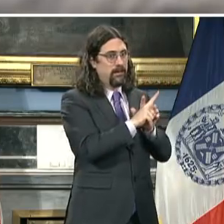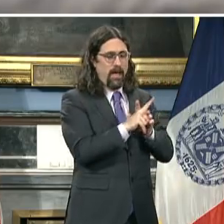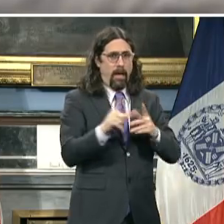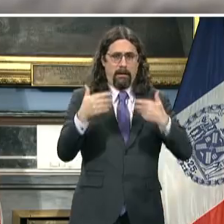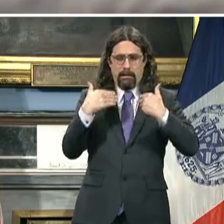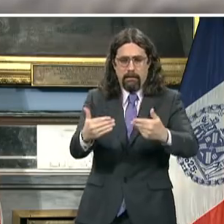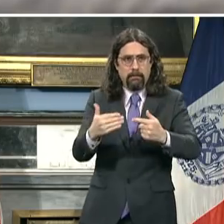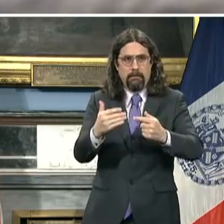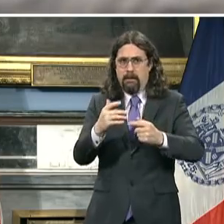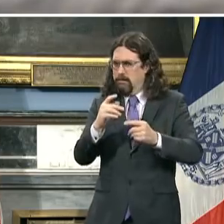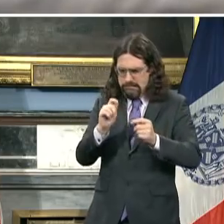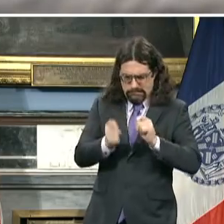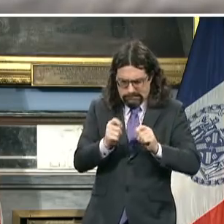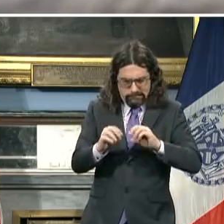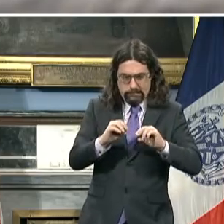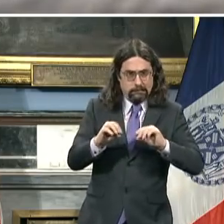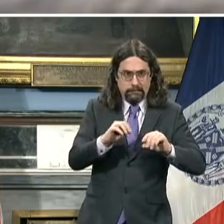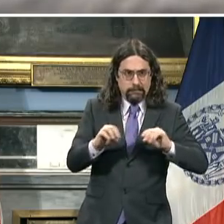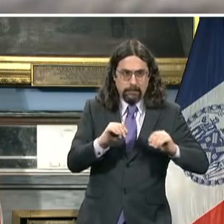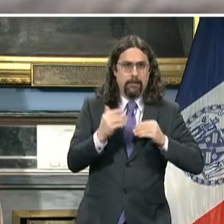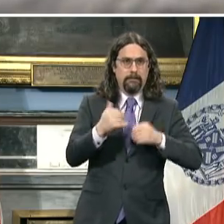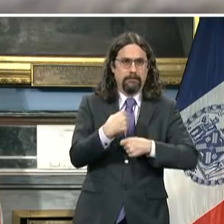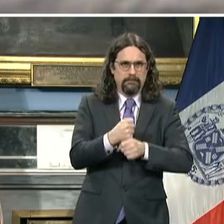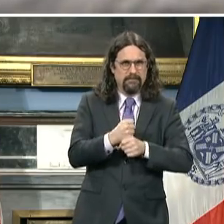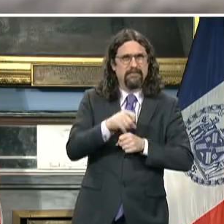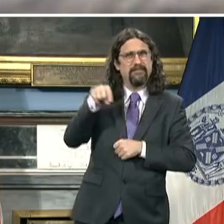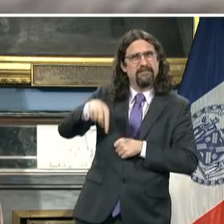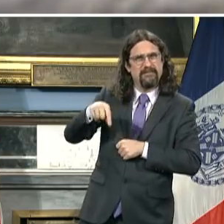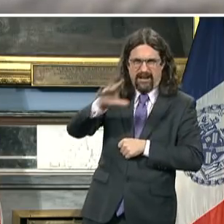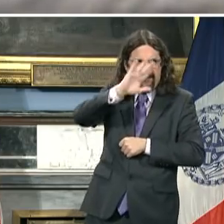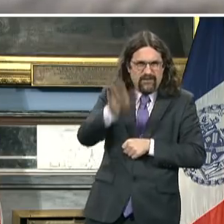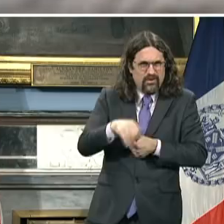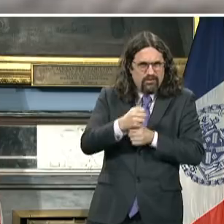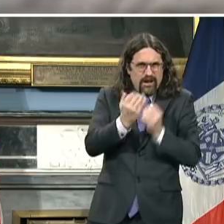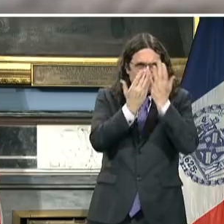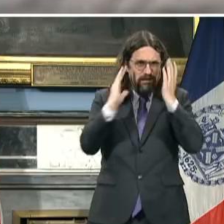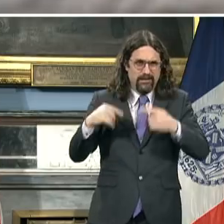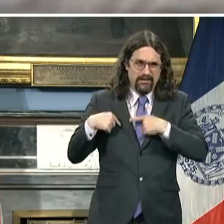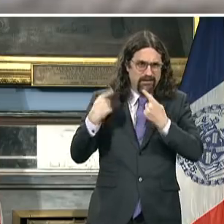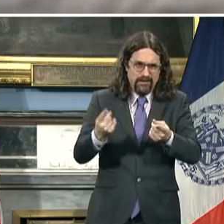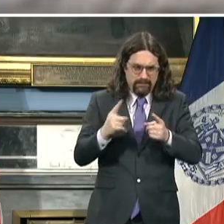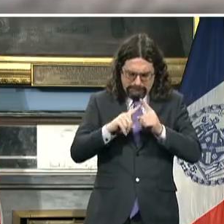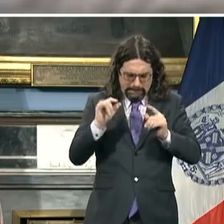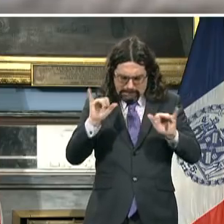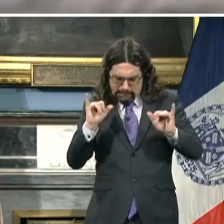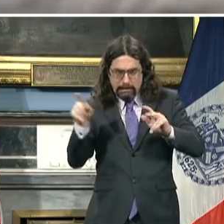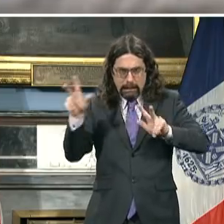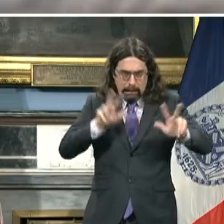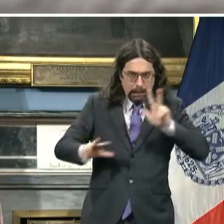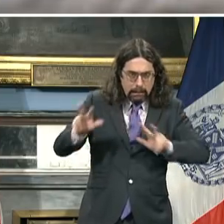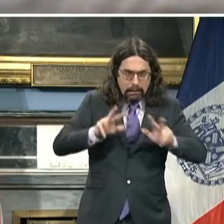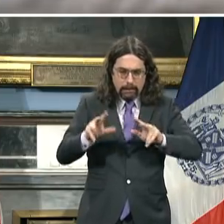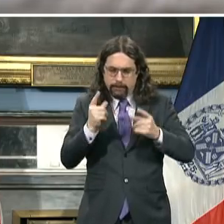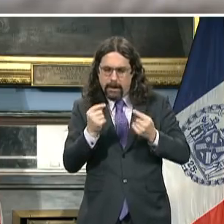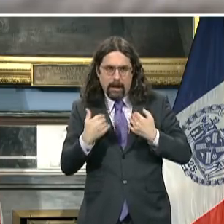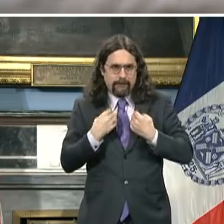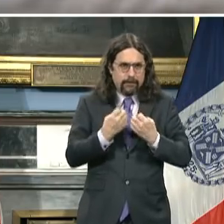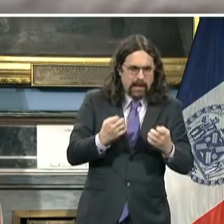COMPANIES WORKING TOGETHER THAT NEVER HAD PREVIOUSLY BUILT ANYTHING LIKE A FACE SHIELD, AND